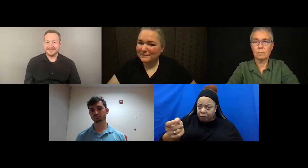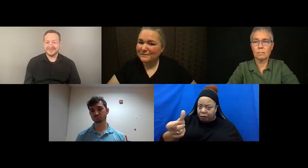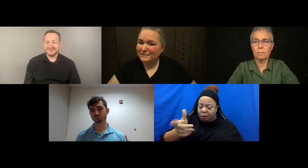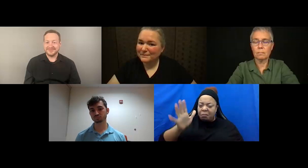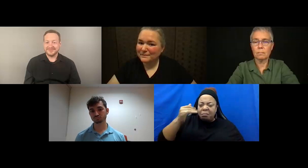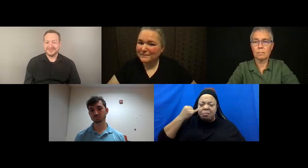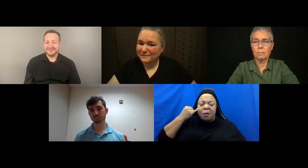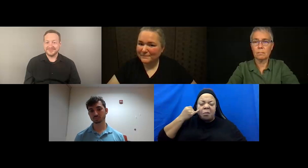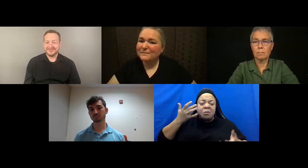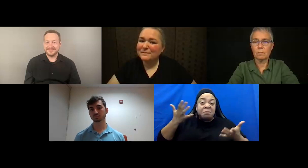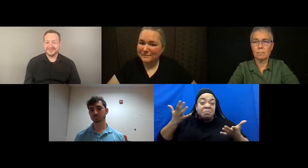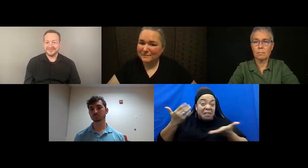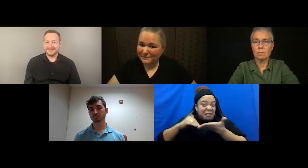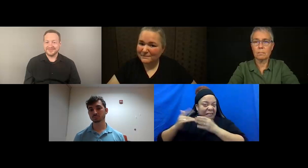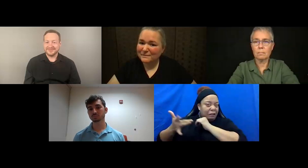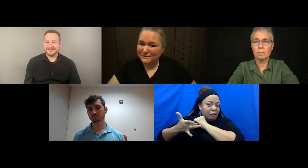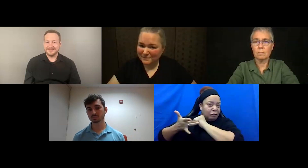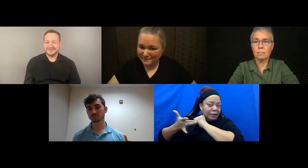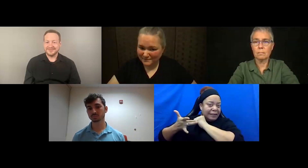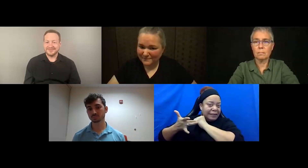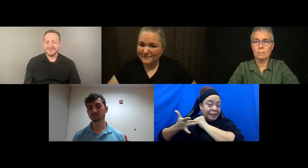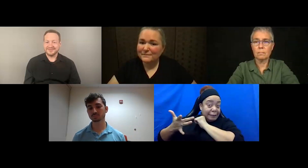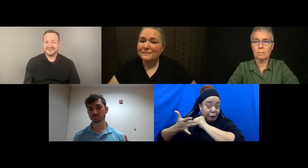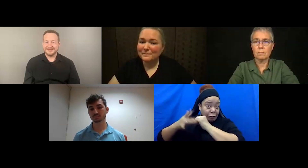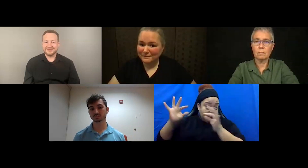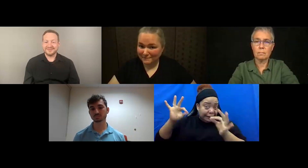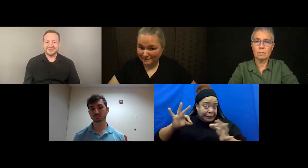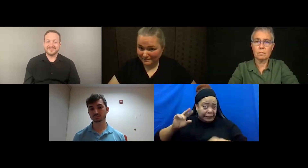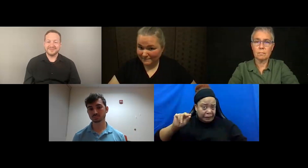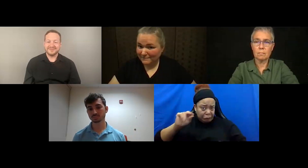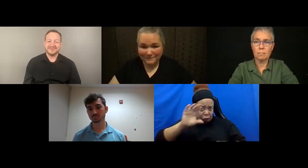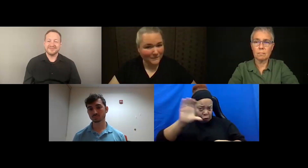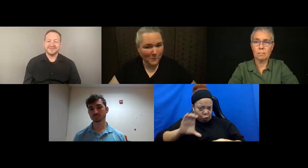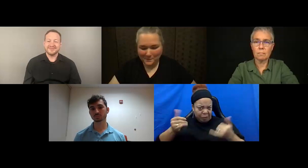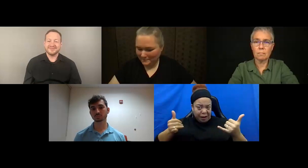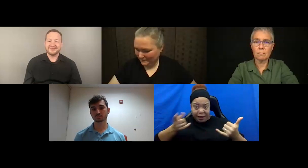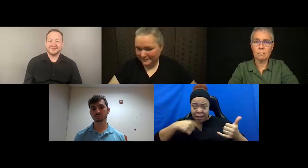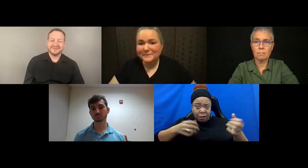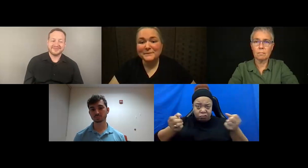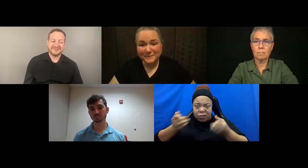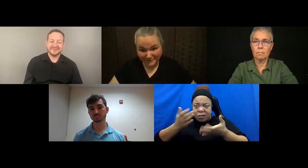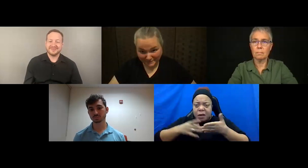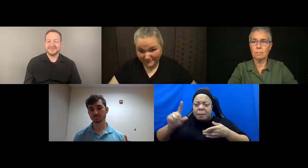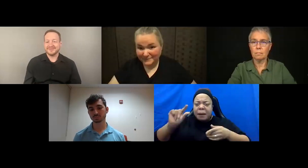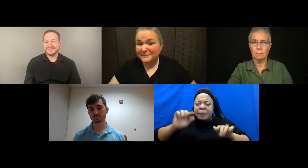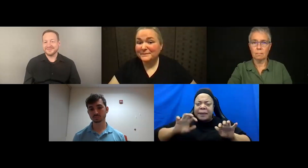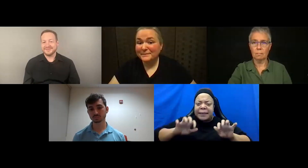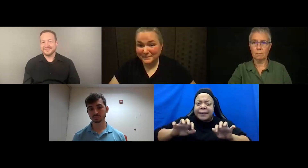One minor glitch, and it's over. Take Zoom, current technology.